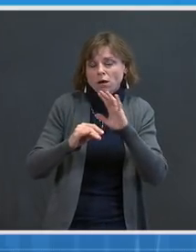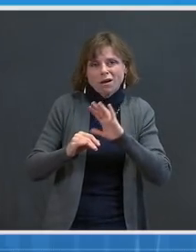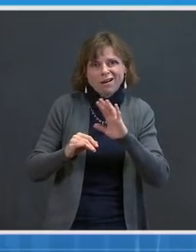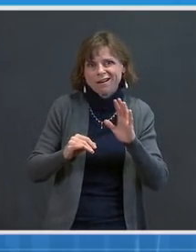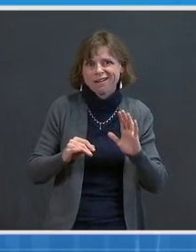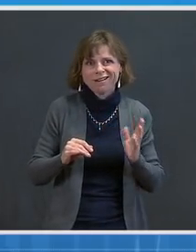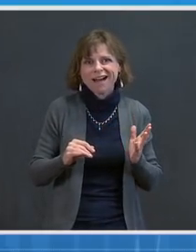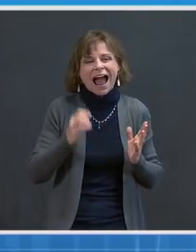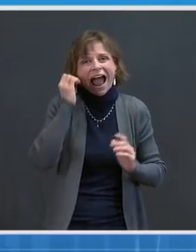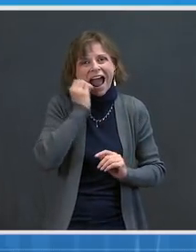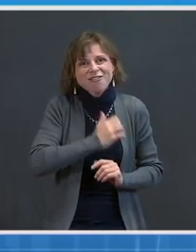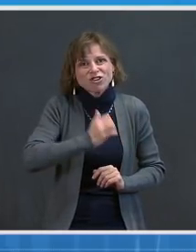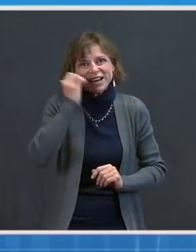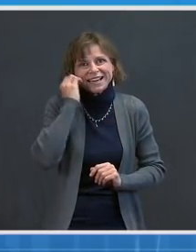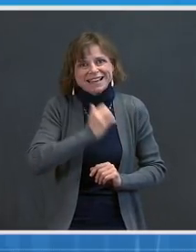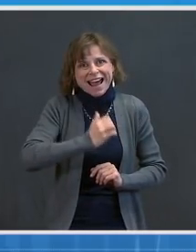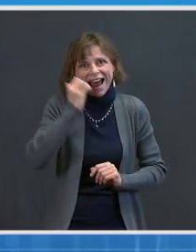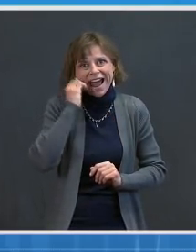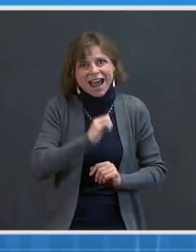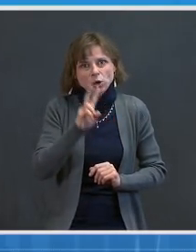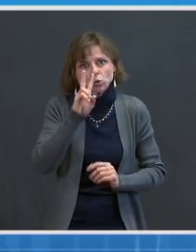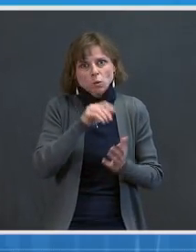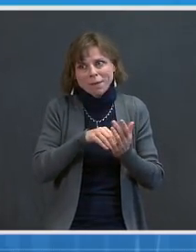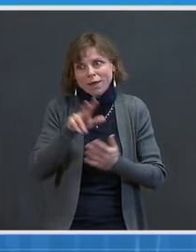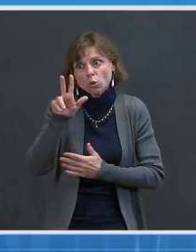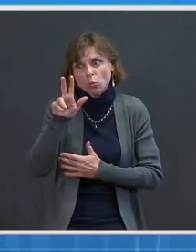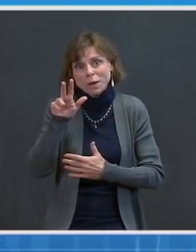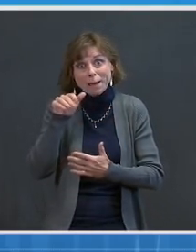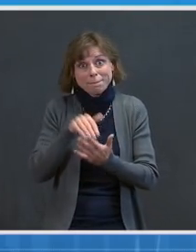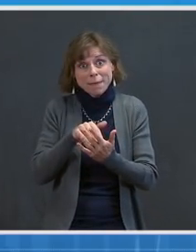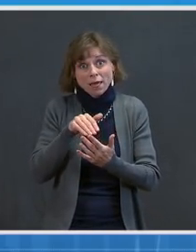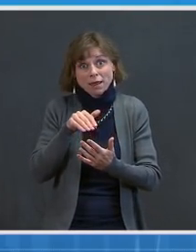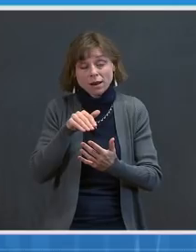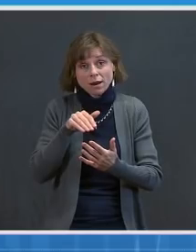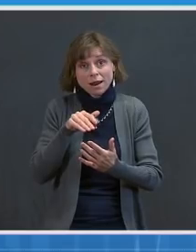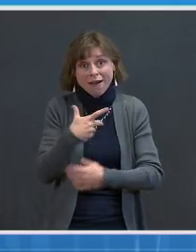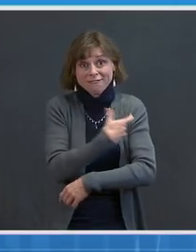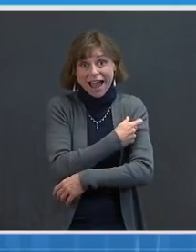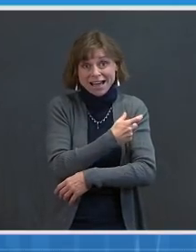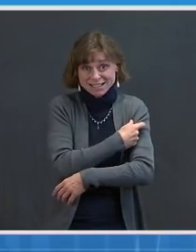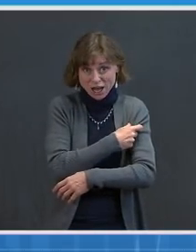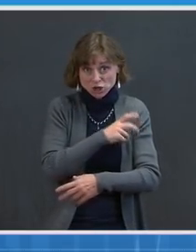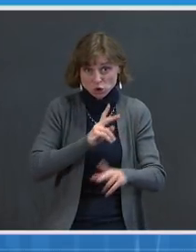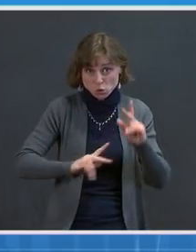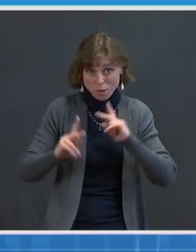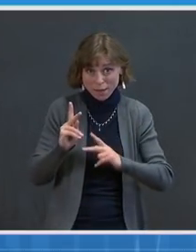to 3 million vaccinations into people makes society be more and more protected.